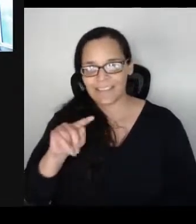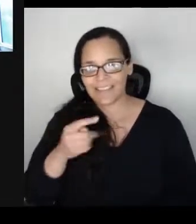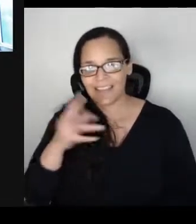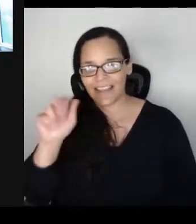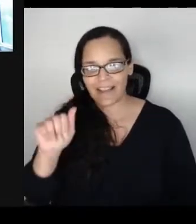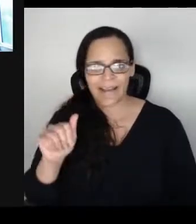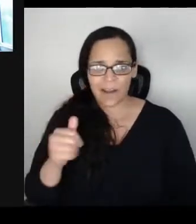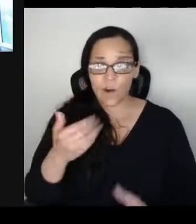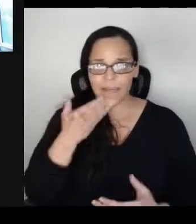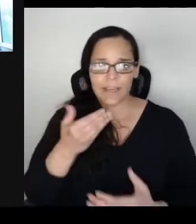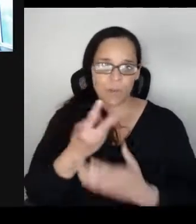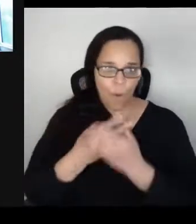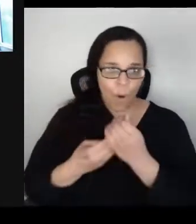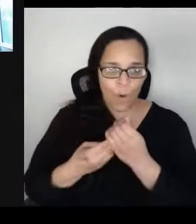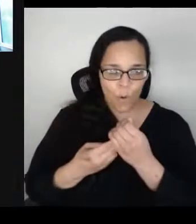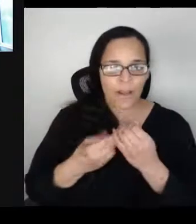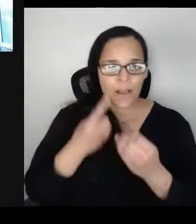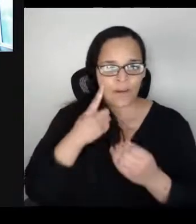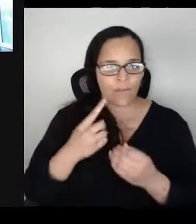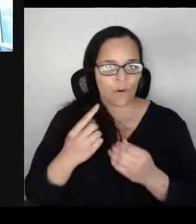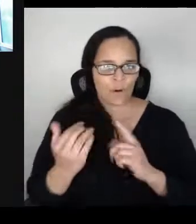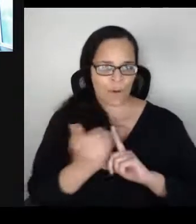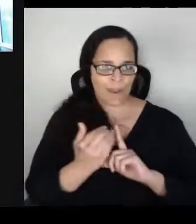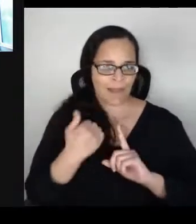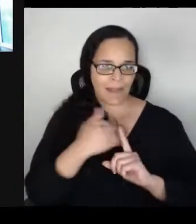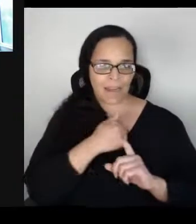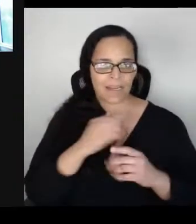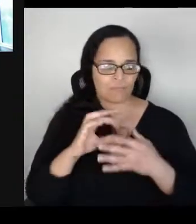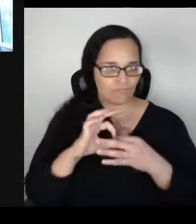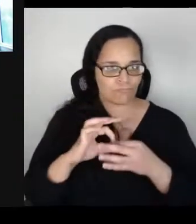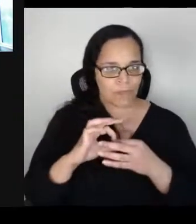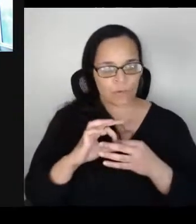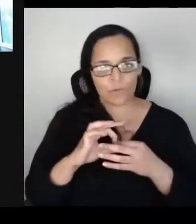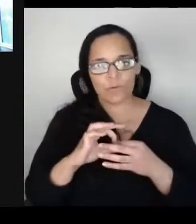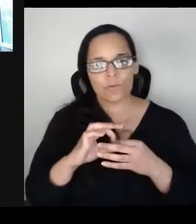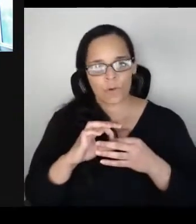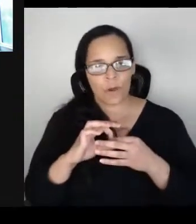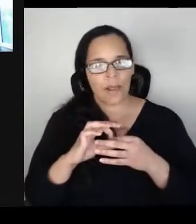for reminding us of the attacks